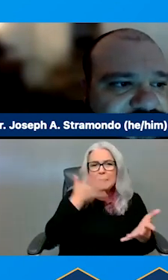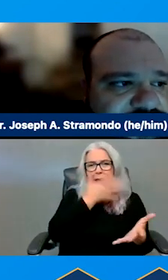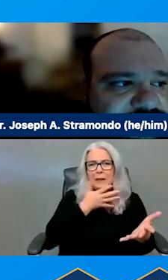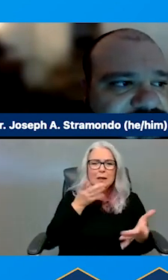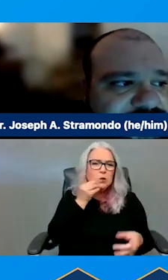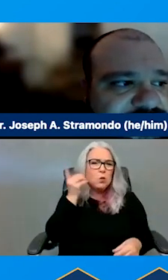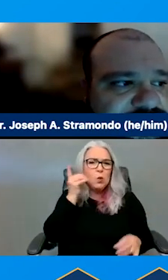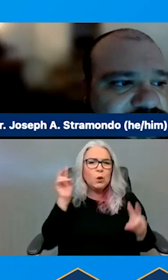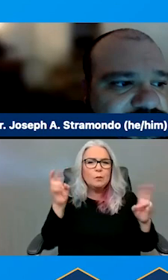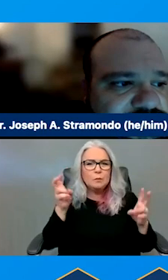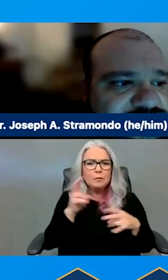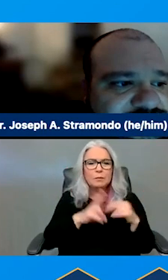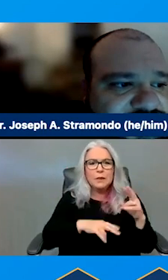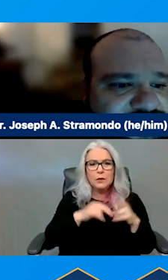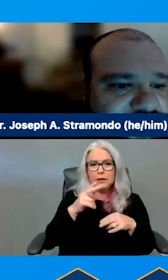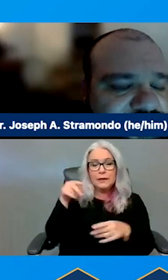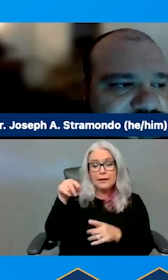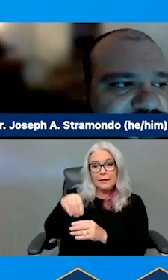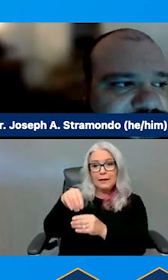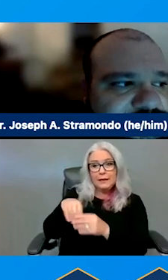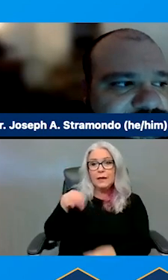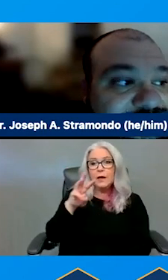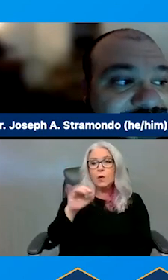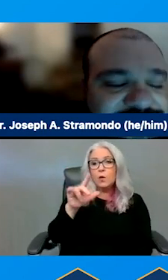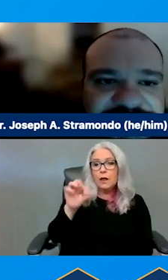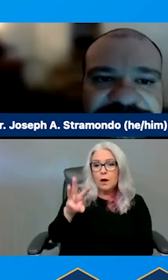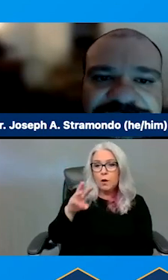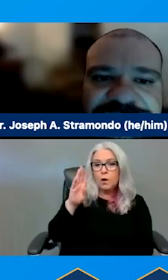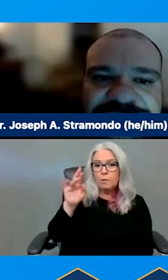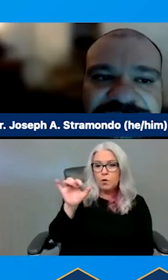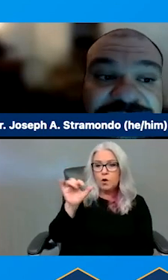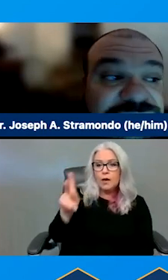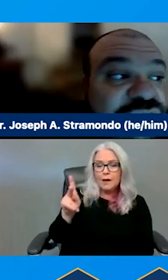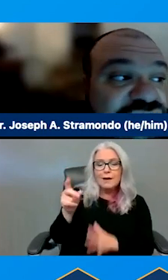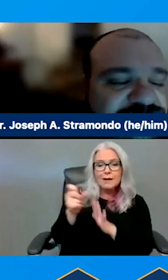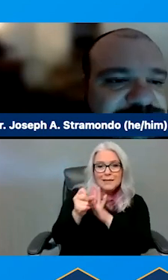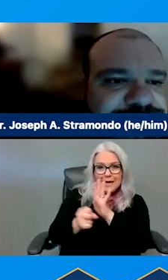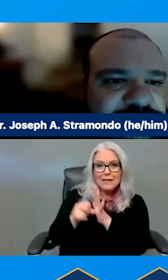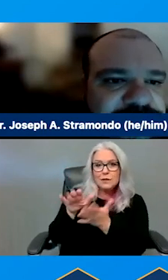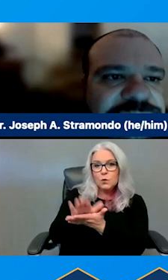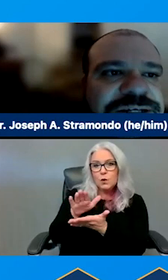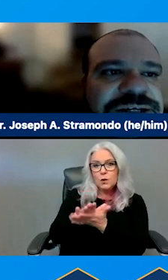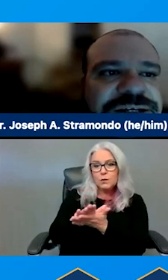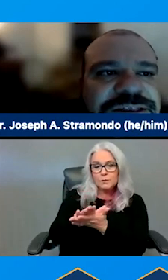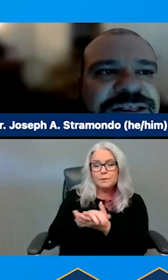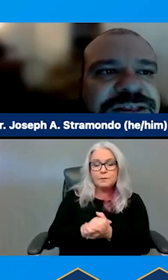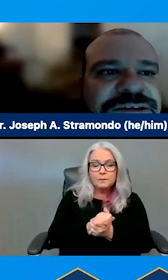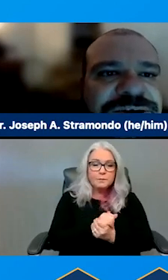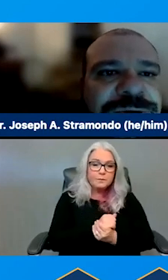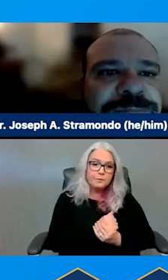looking dormitory building at willow brook state school. Sort of the classic institution.